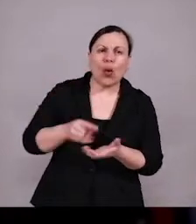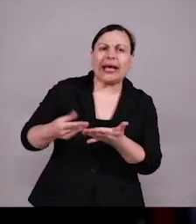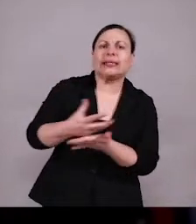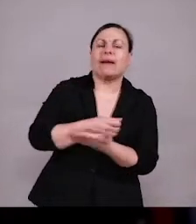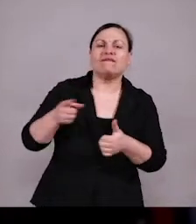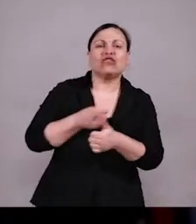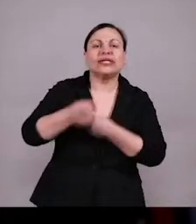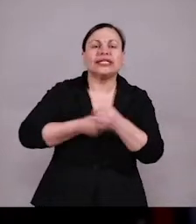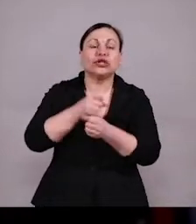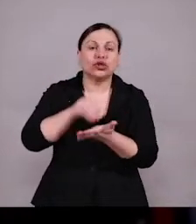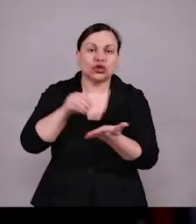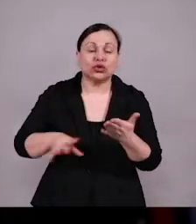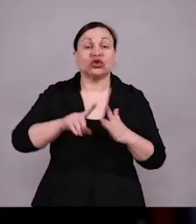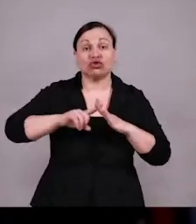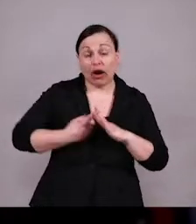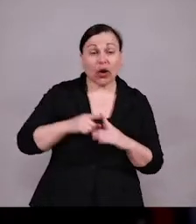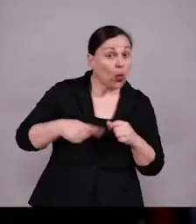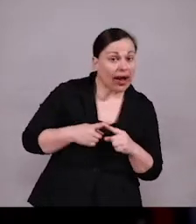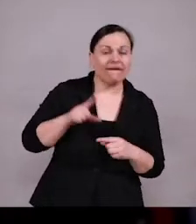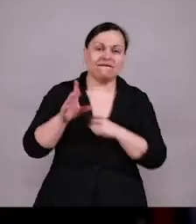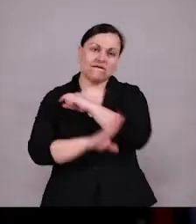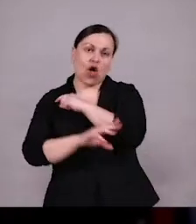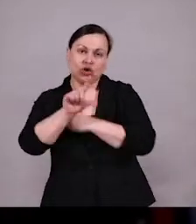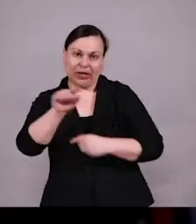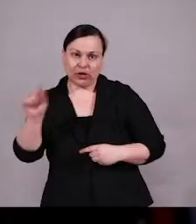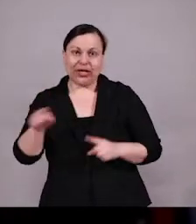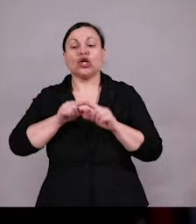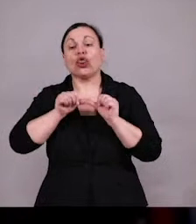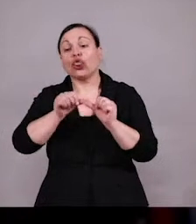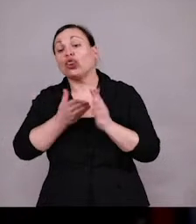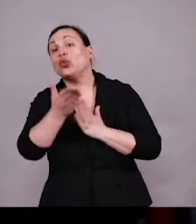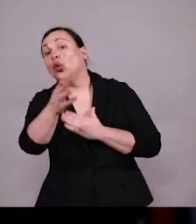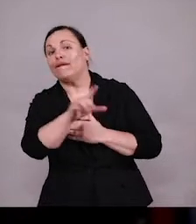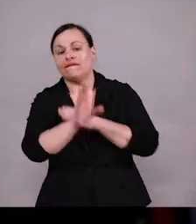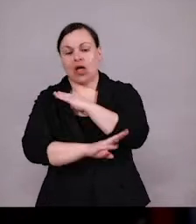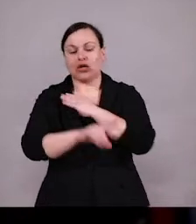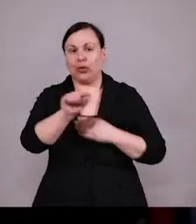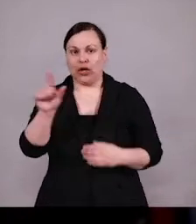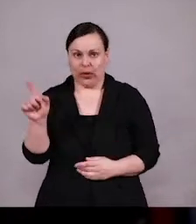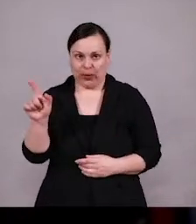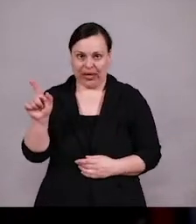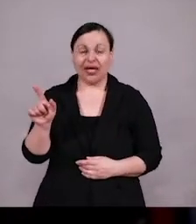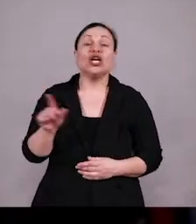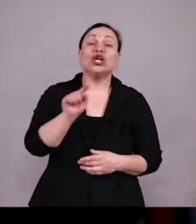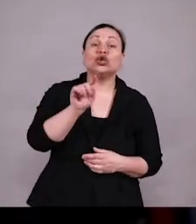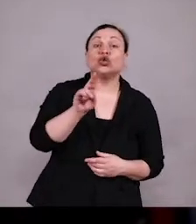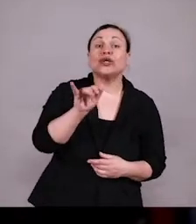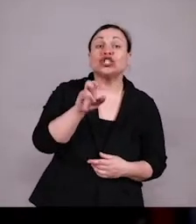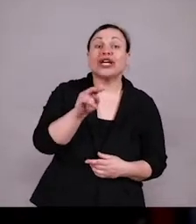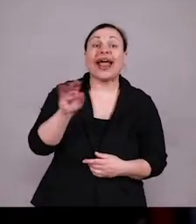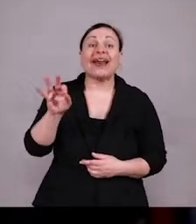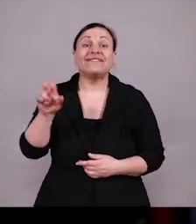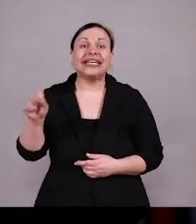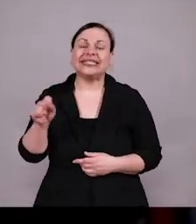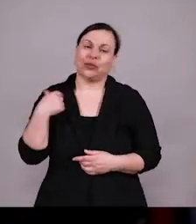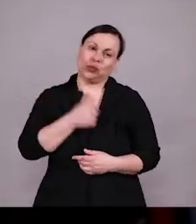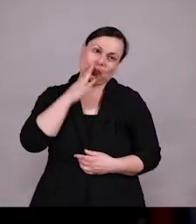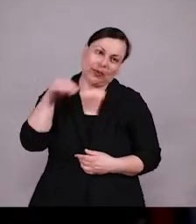first-year students starting in Fall 2020 through Fall 2021. Tuition and fees will be covered, making